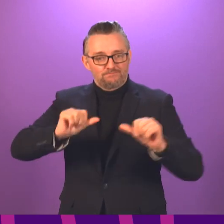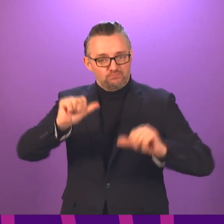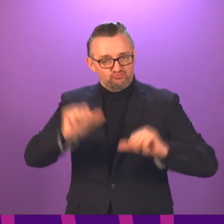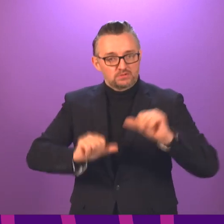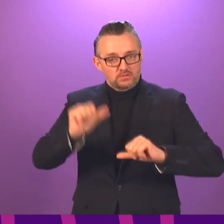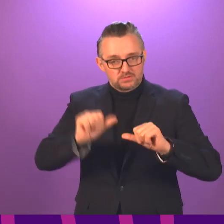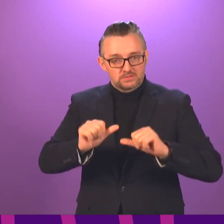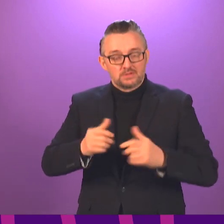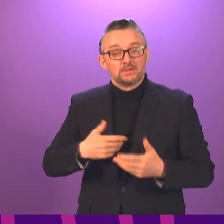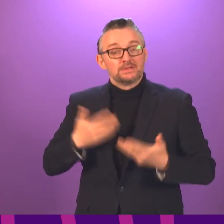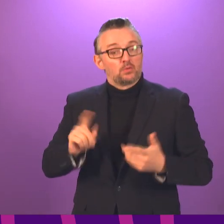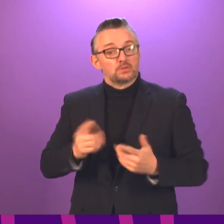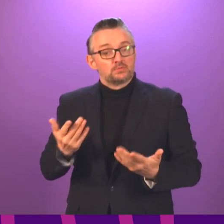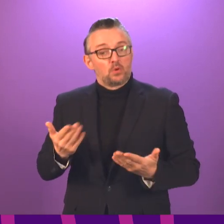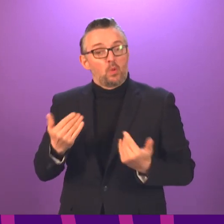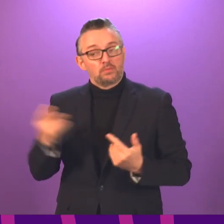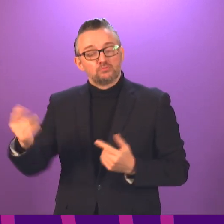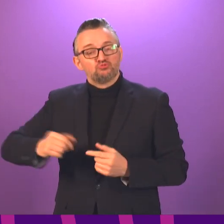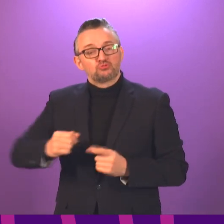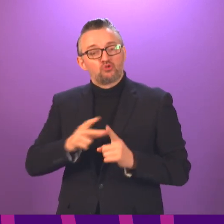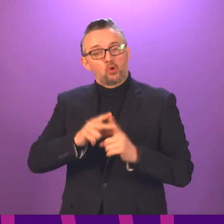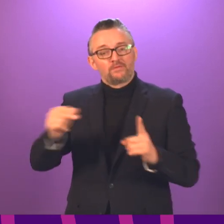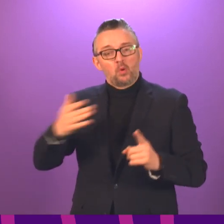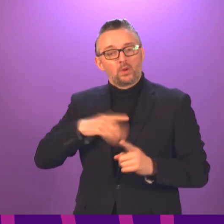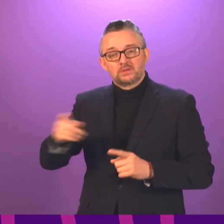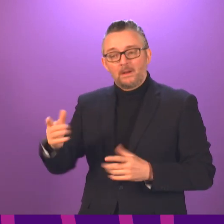I welcome the fact that Scottish Conservative calls for an earlier return to school for